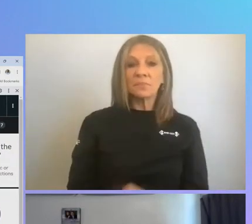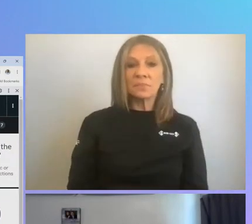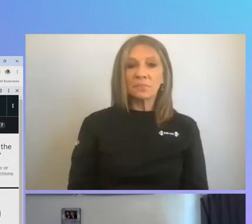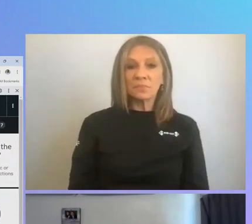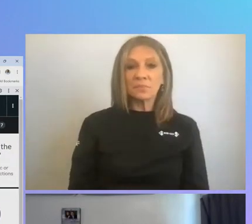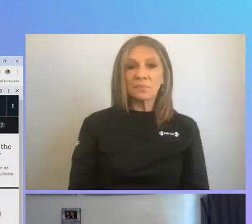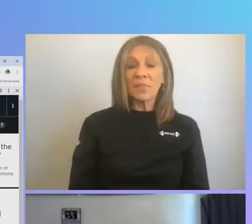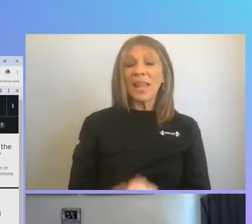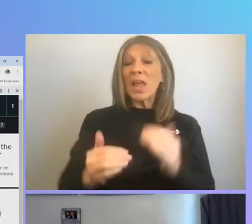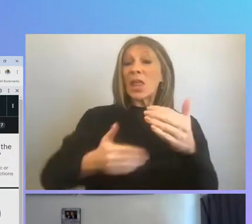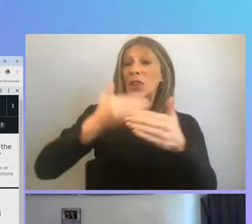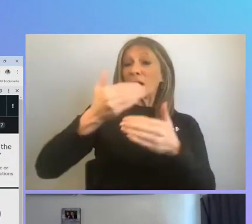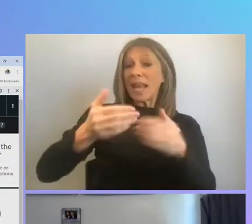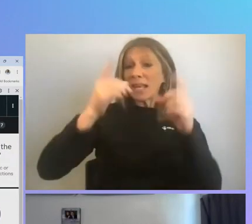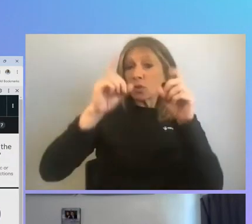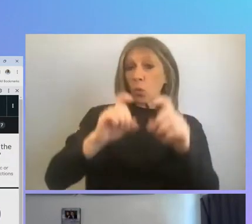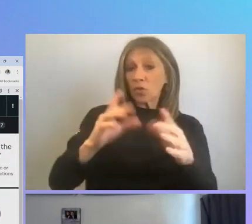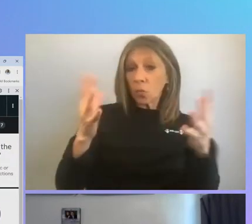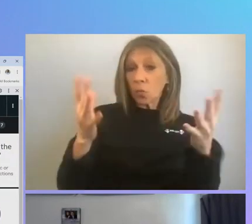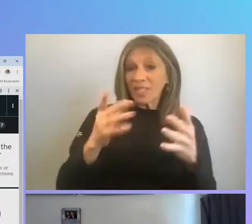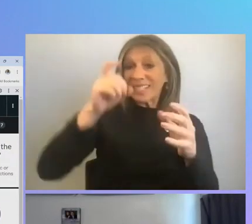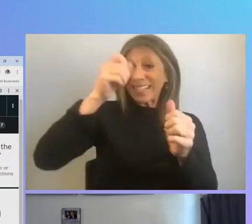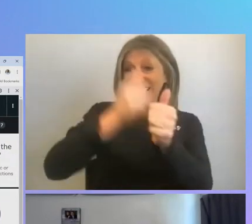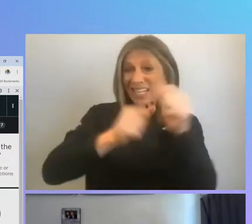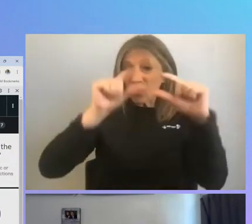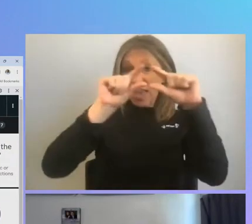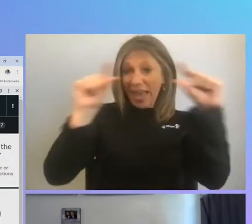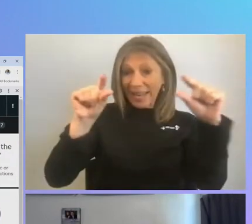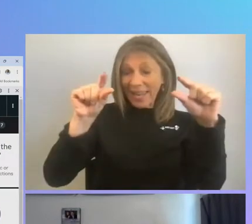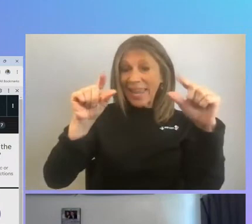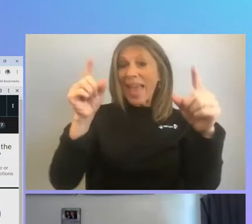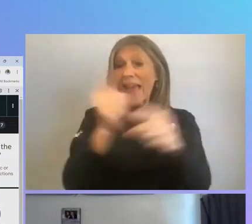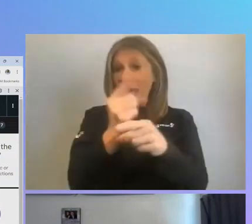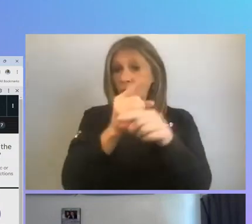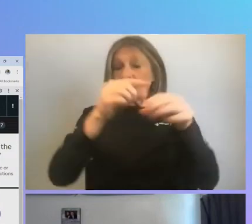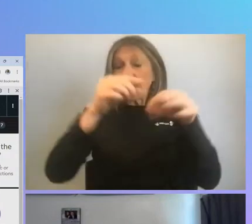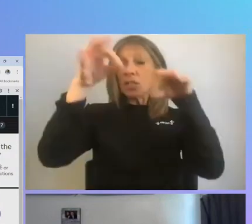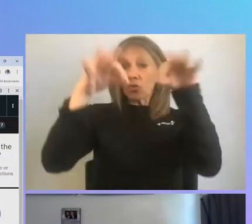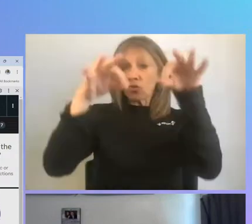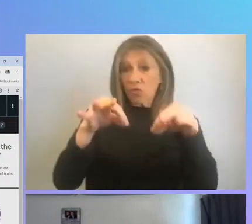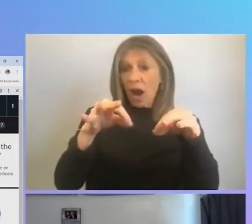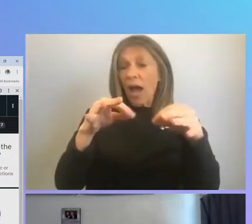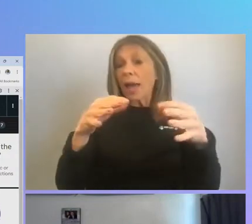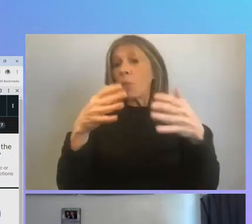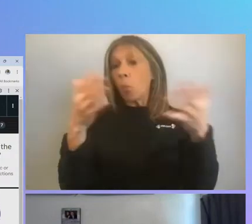next question it asks me is does each heading accurately describe the content that immediately follows it? And in this case,